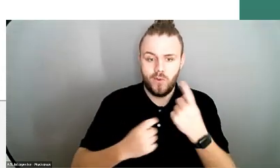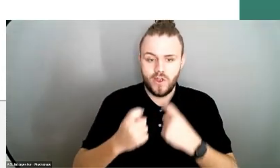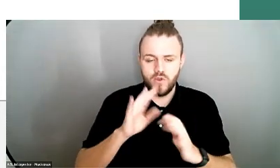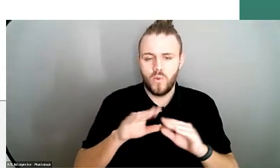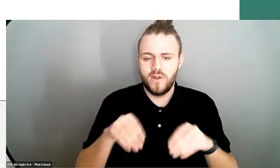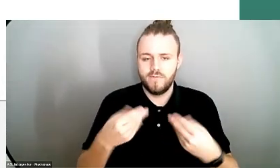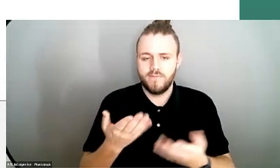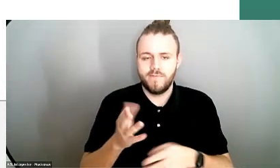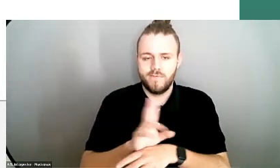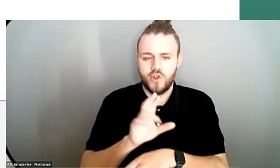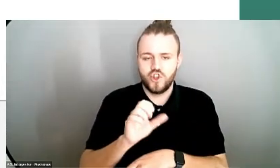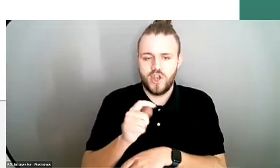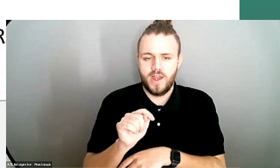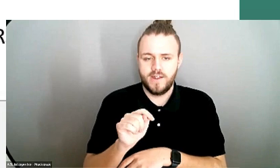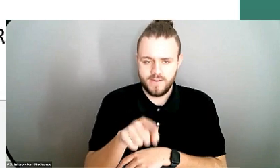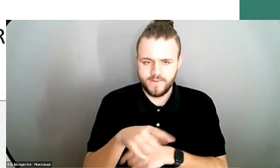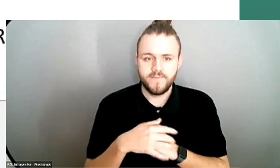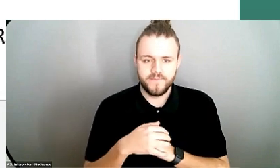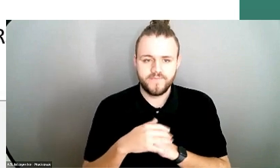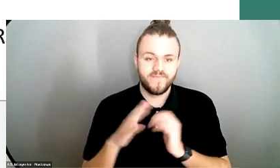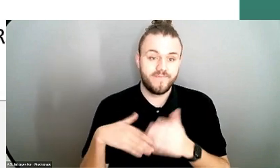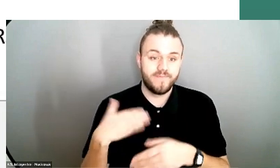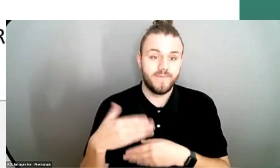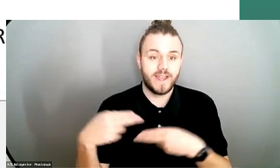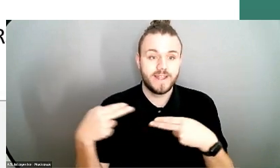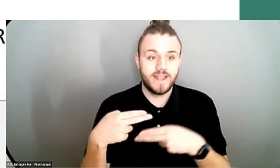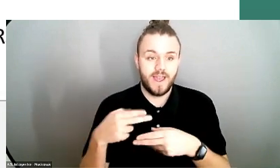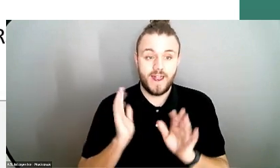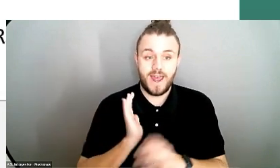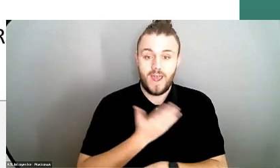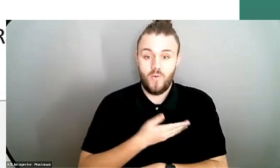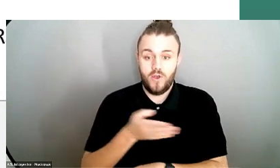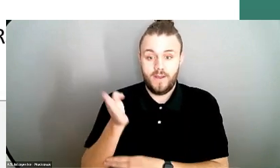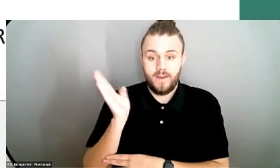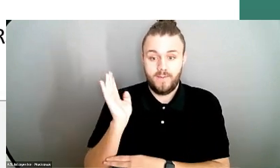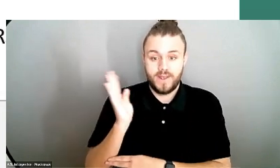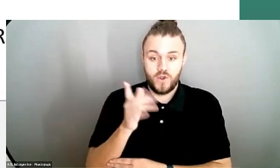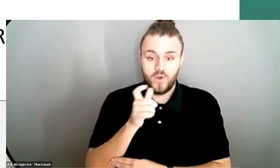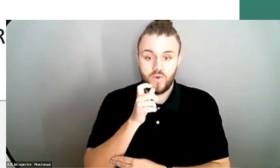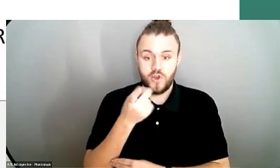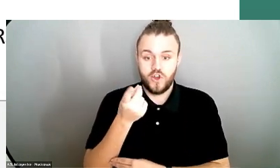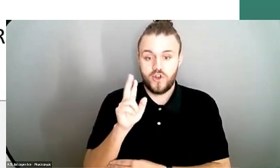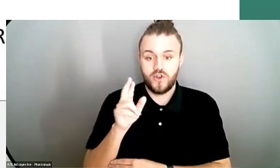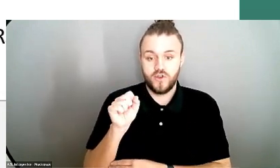Next slide, please. Our speakers today are Dr. Susan Ernst,